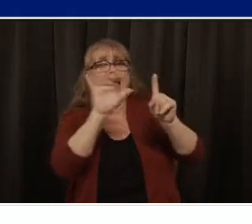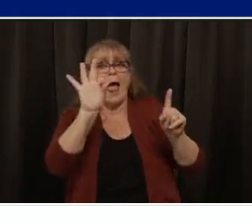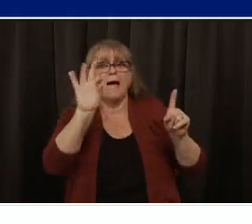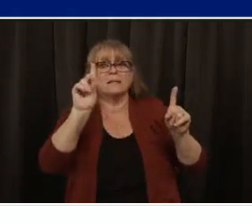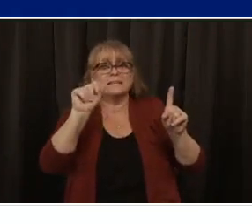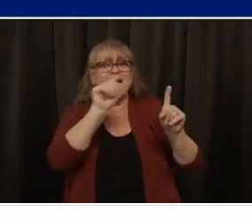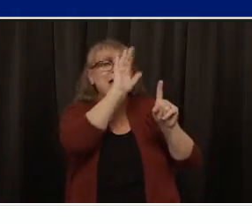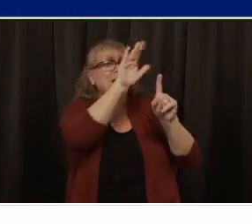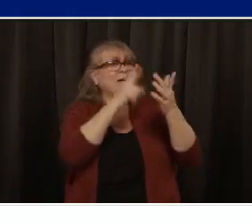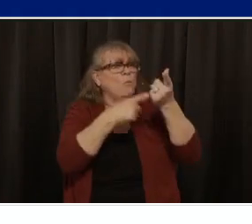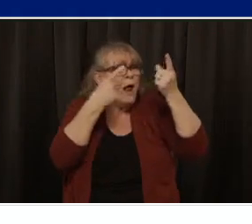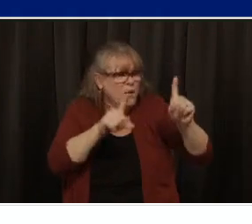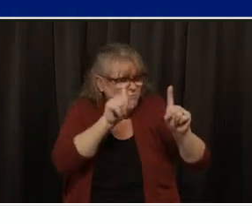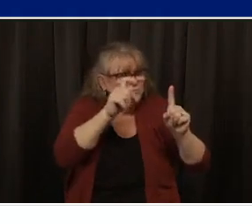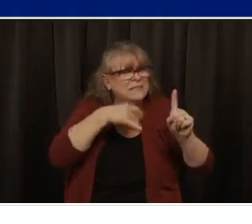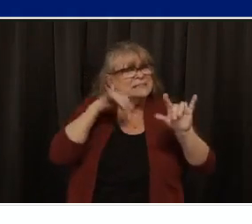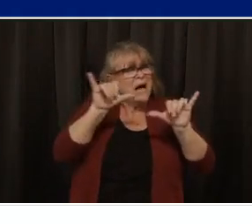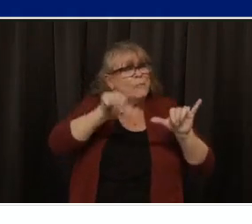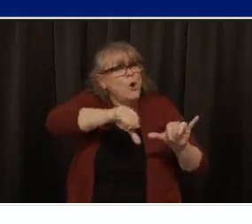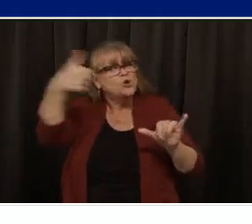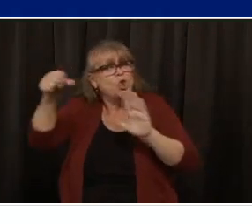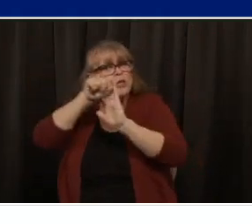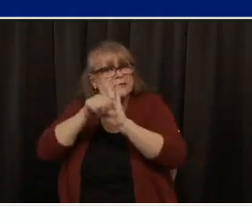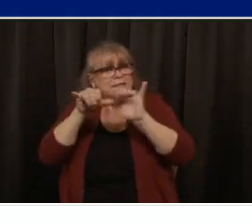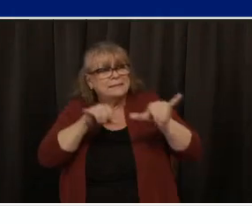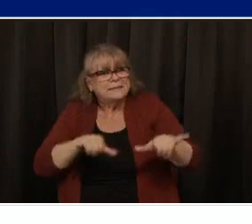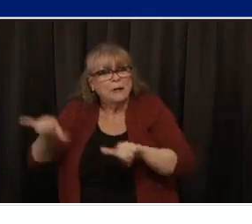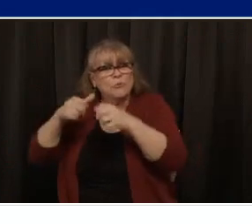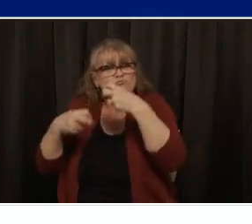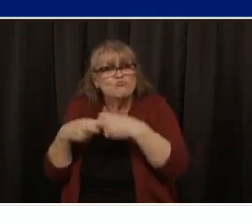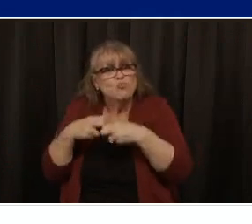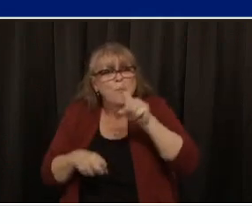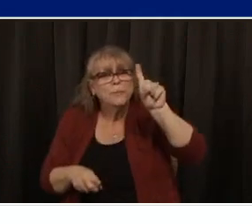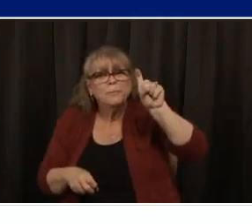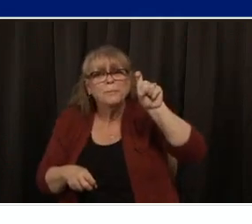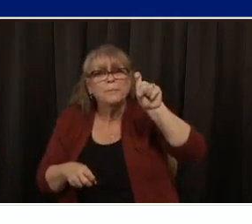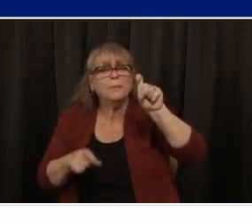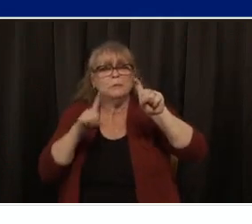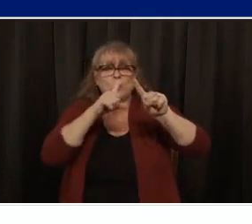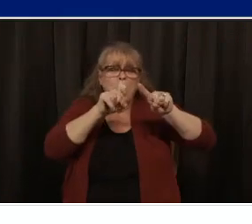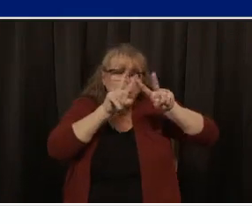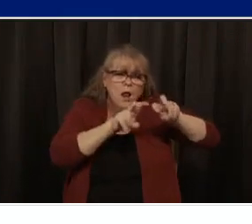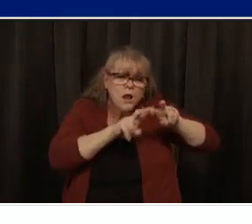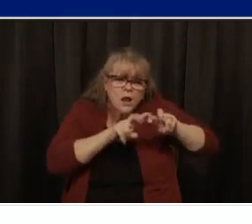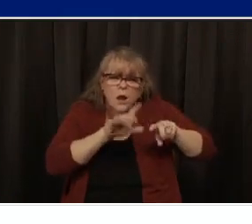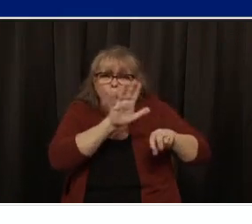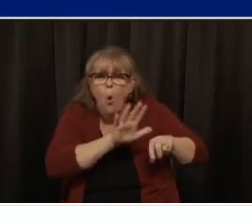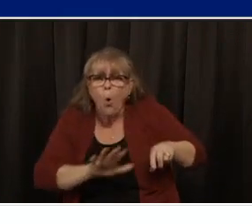vaccines, and ultimately, we decided that this was no cause for concern. These were the